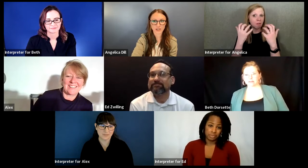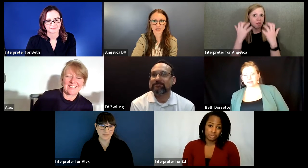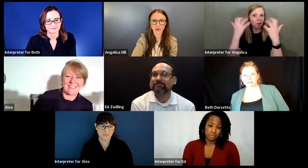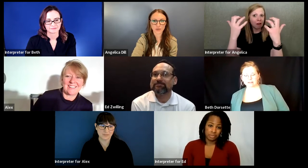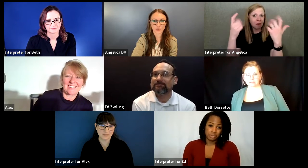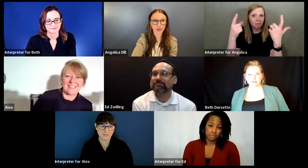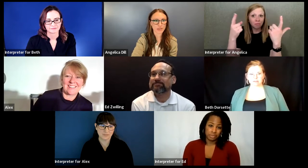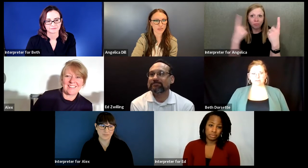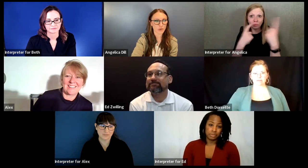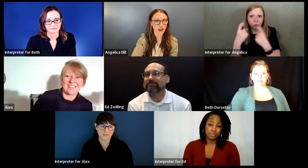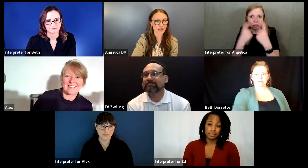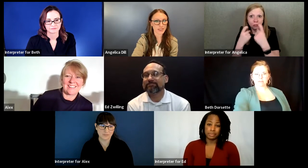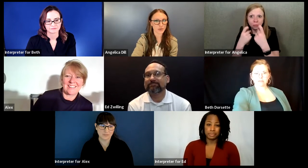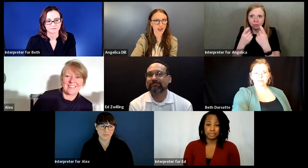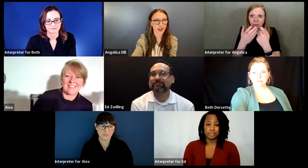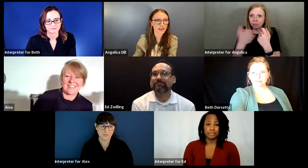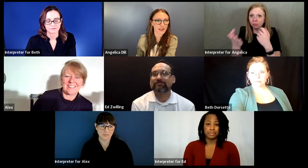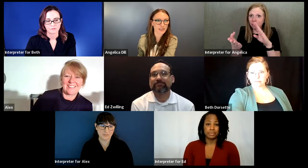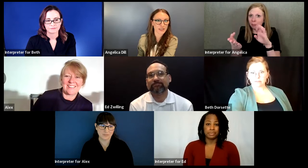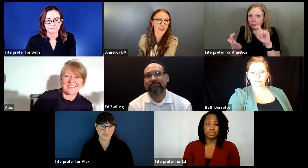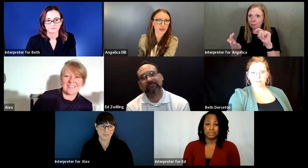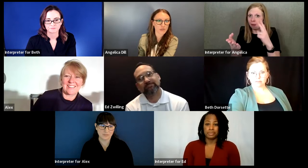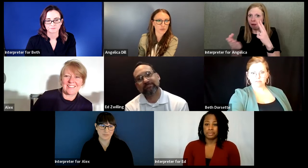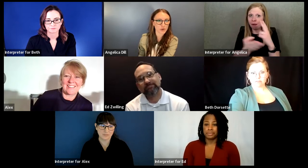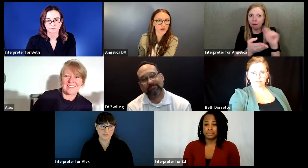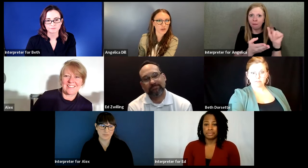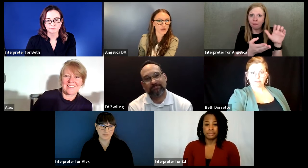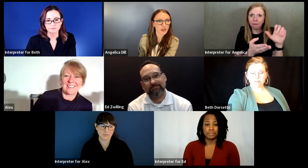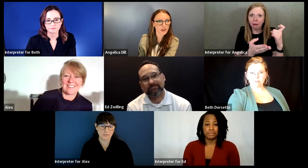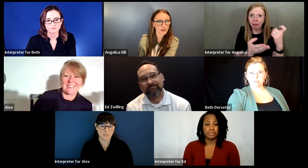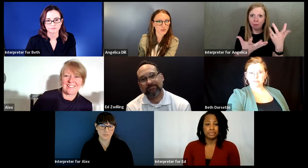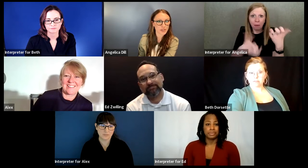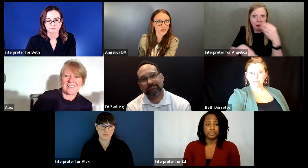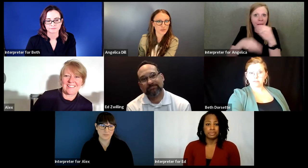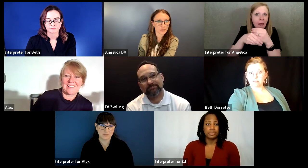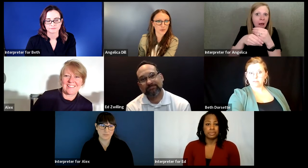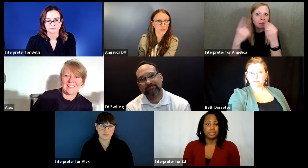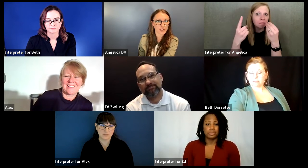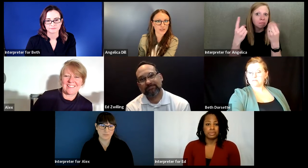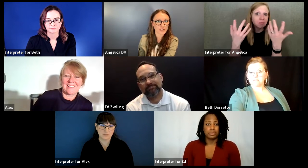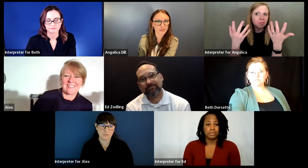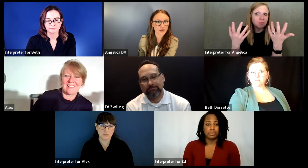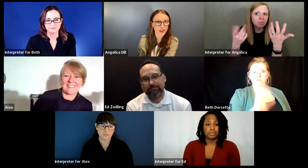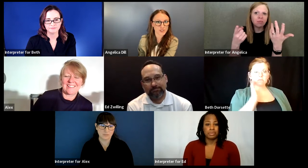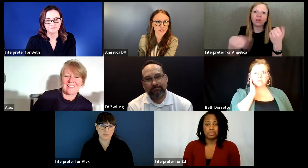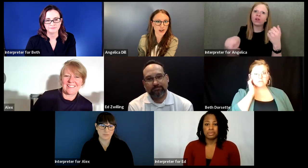And also if Beth or Alex want to add anything off the book, you guys have provided extra